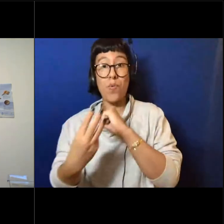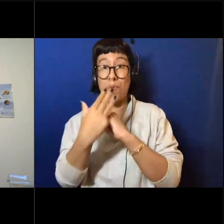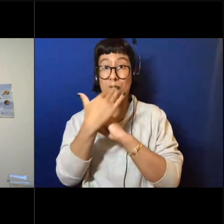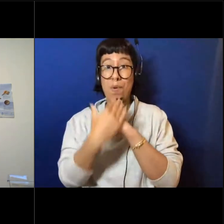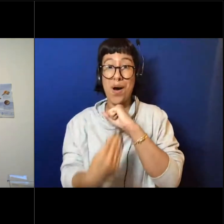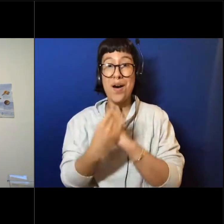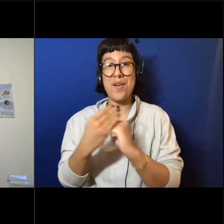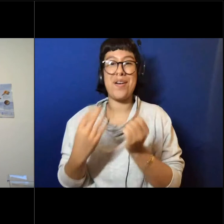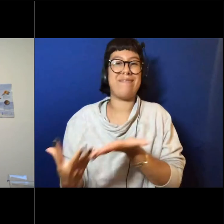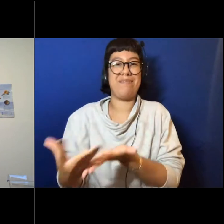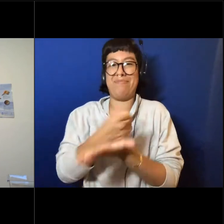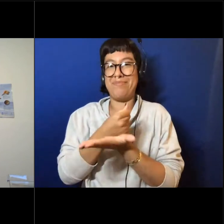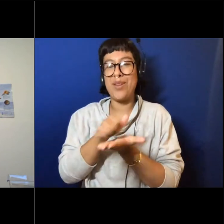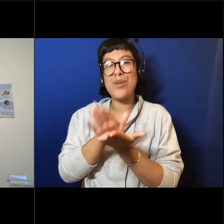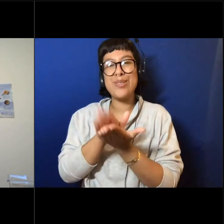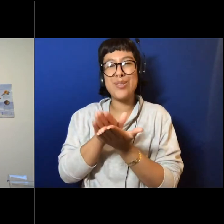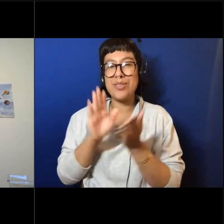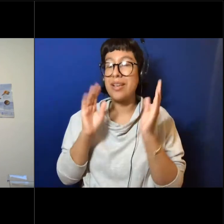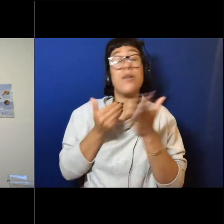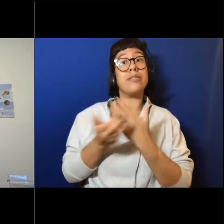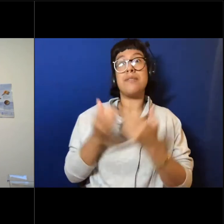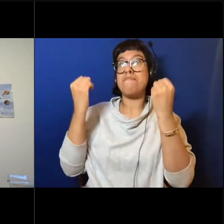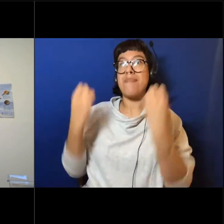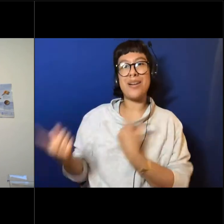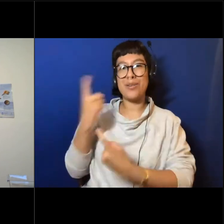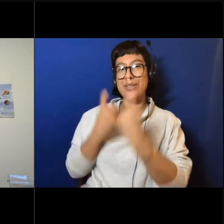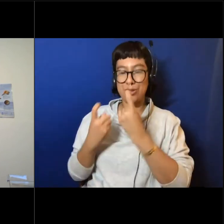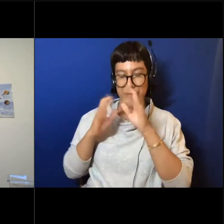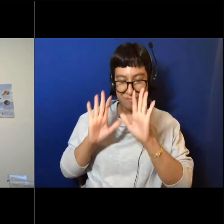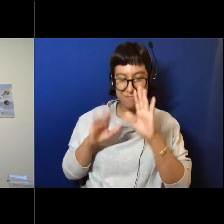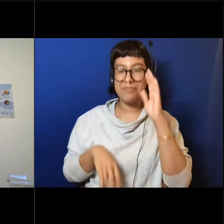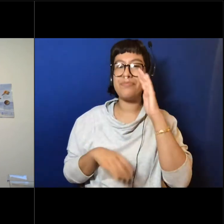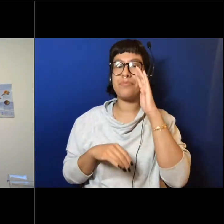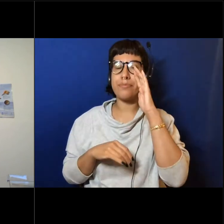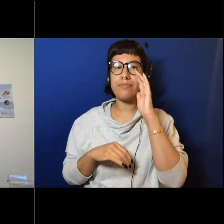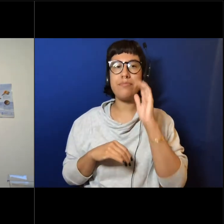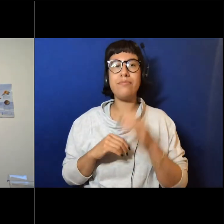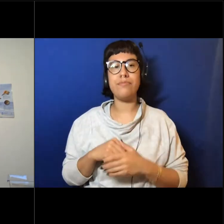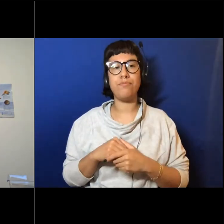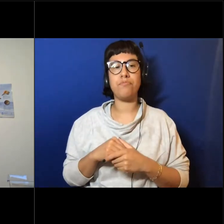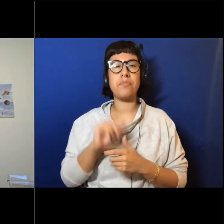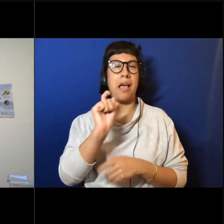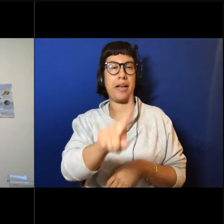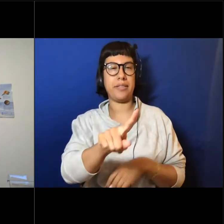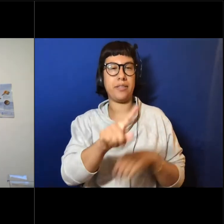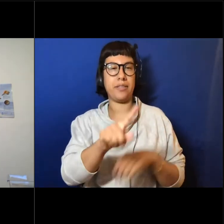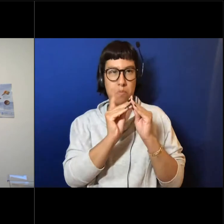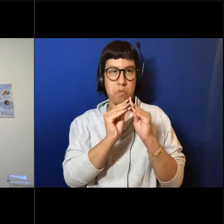Okay, so there are a bunch of other questions. I'm going to ask you one more before we move on.